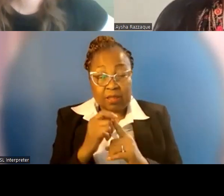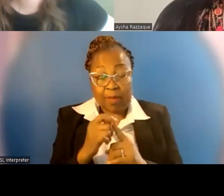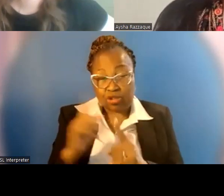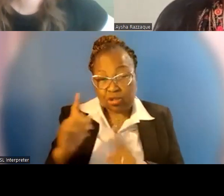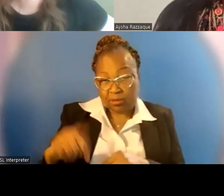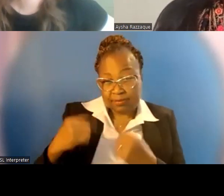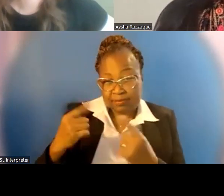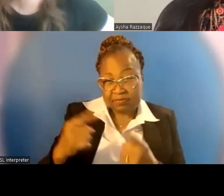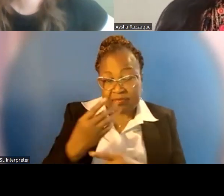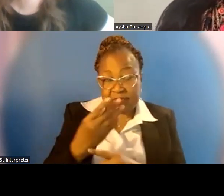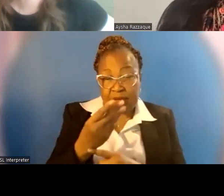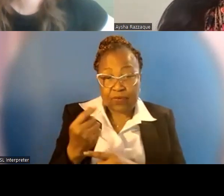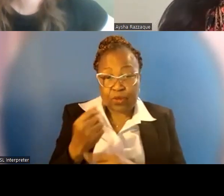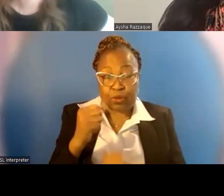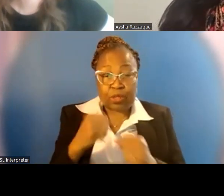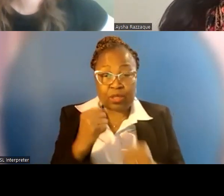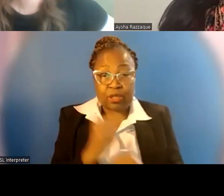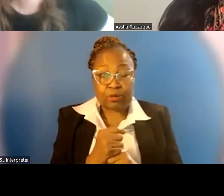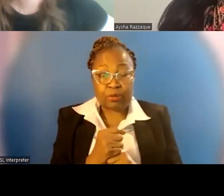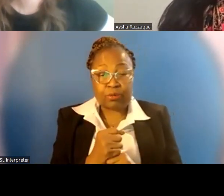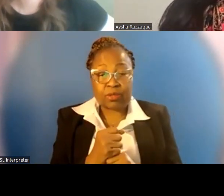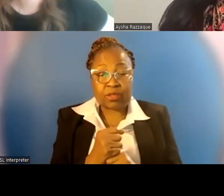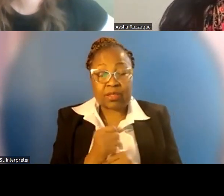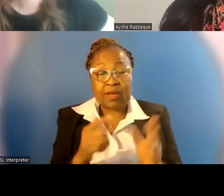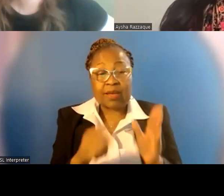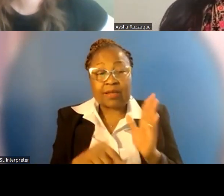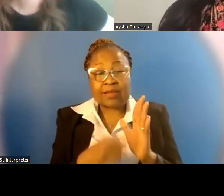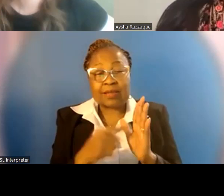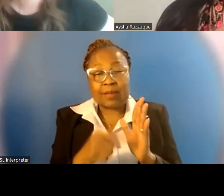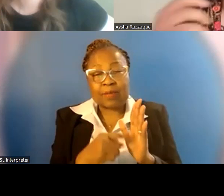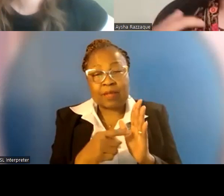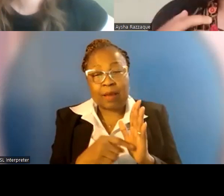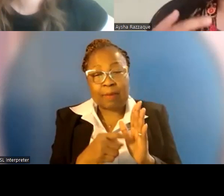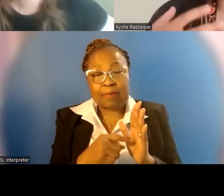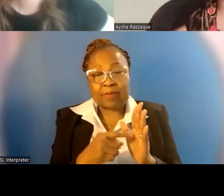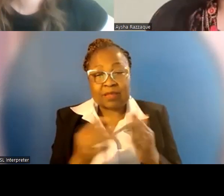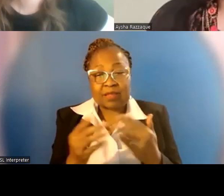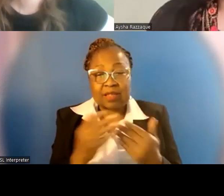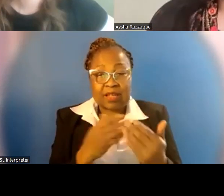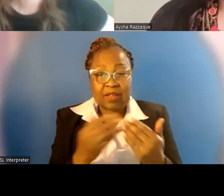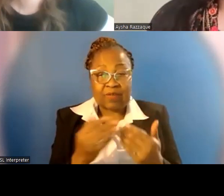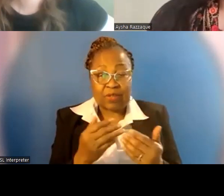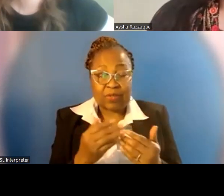was sometimes even though it may seem redundant to us,